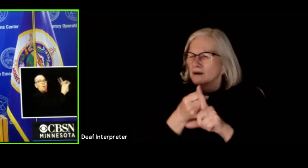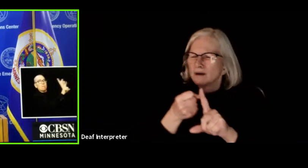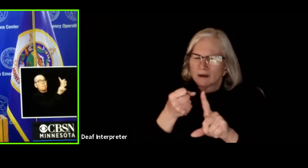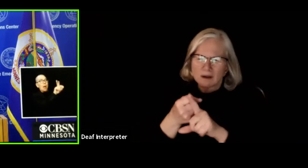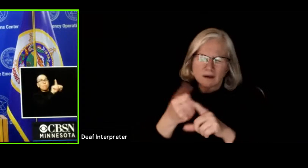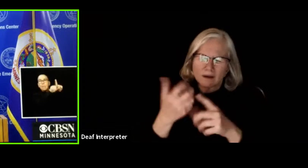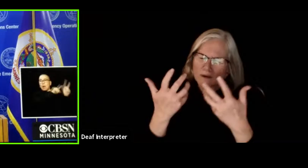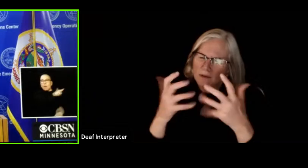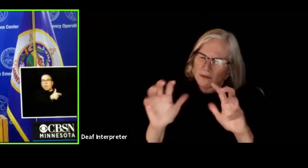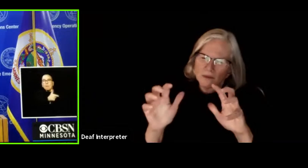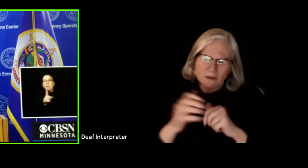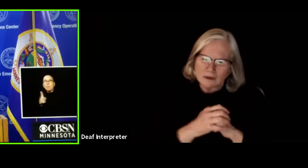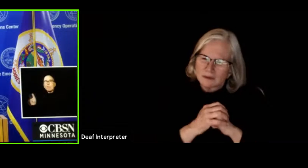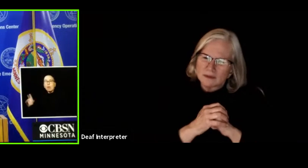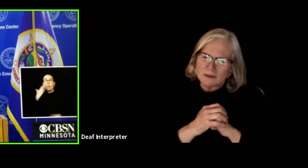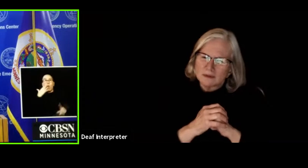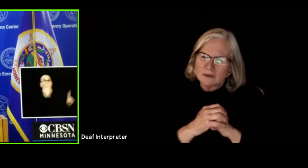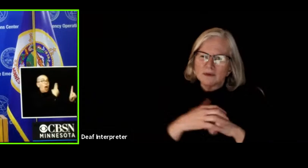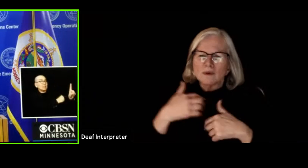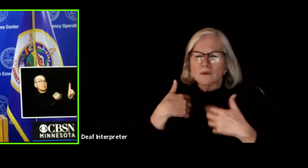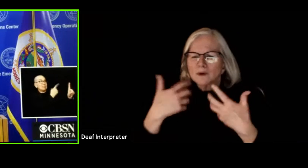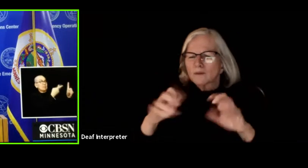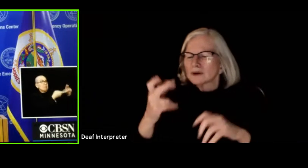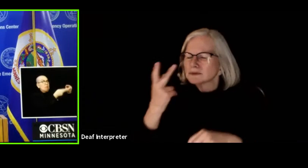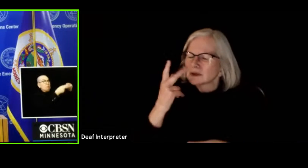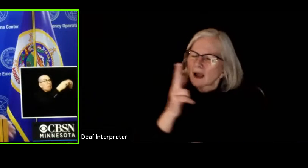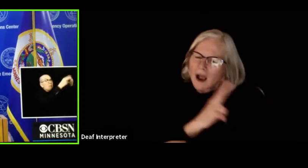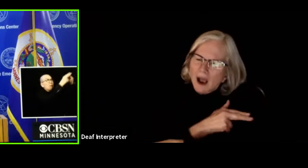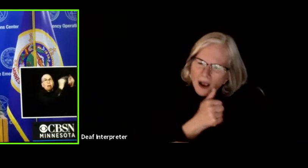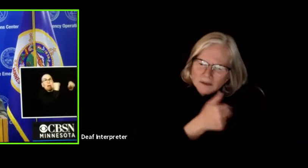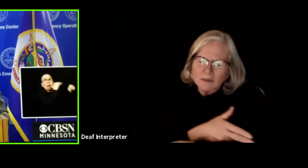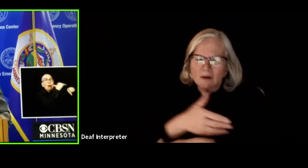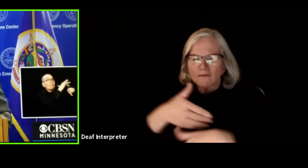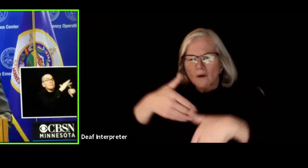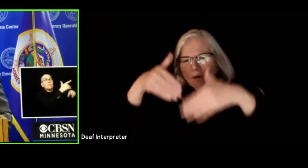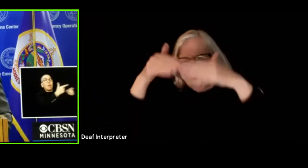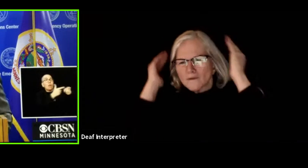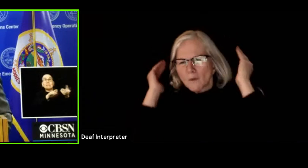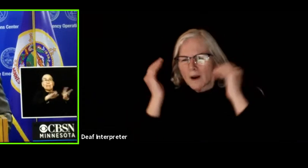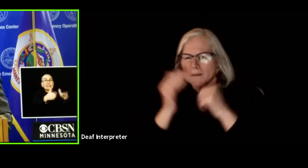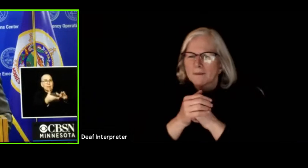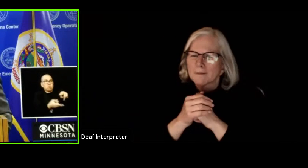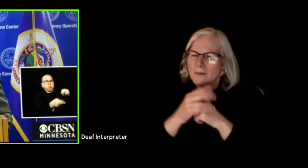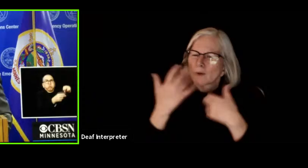HOSPITALIZATIONS, FOLLOWED BY DEATHS AND, AGAIN, YESTERDAY WAS THE HIGHEST DEATH COUNT SINCE